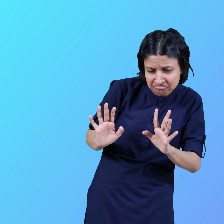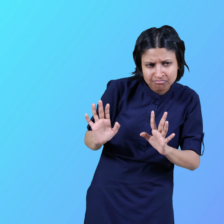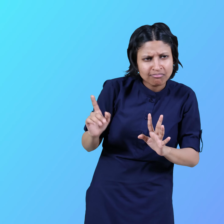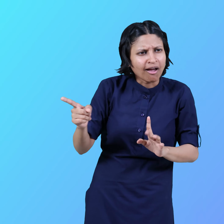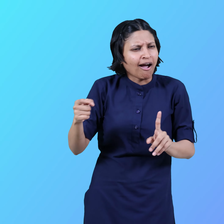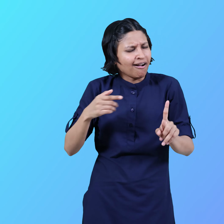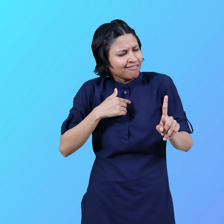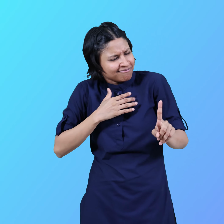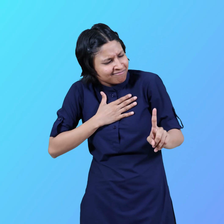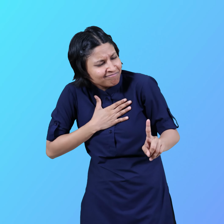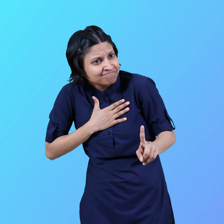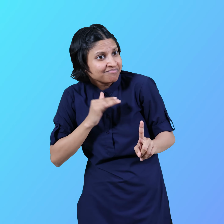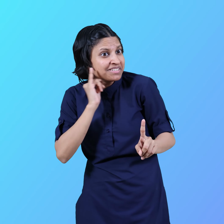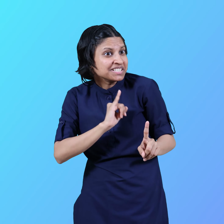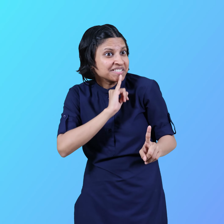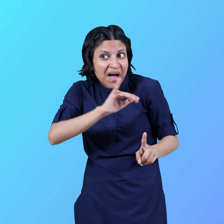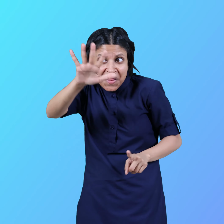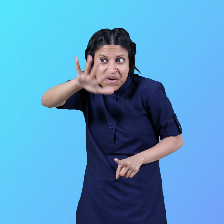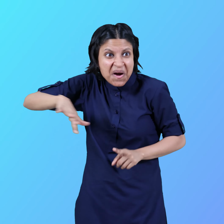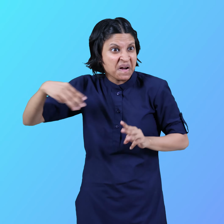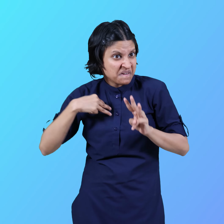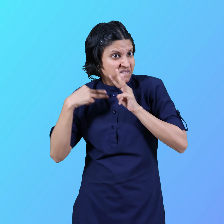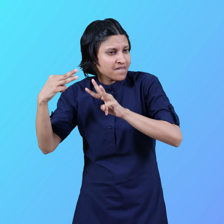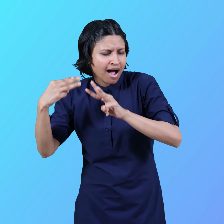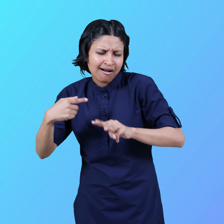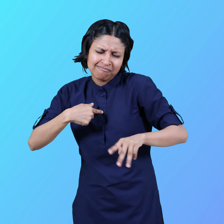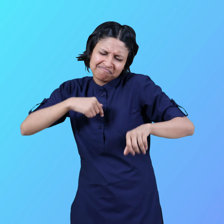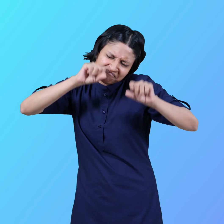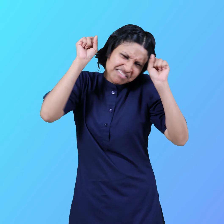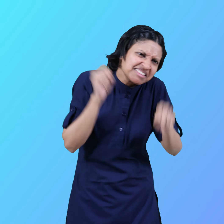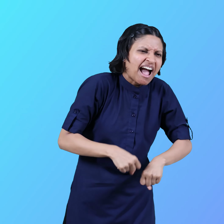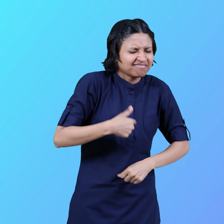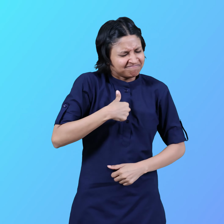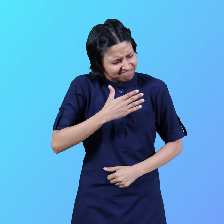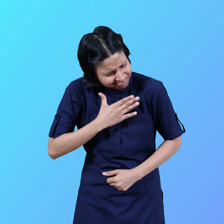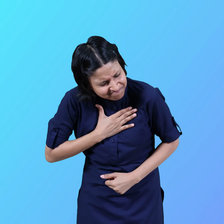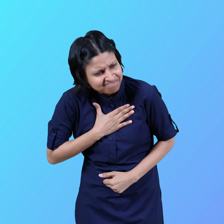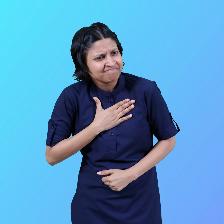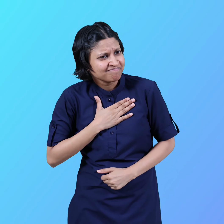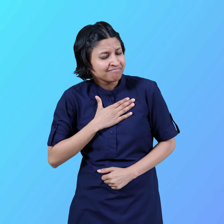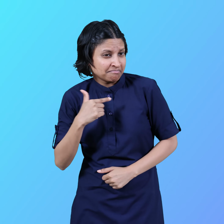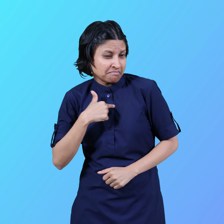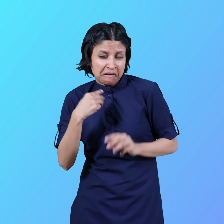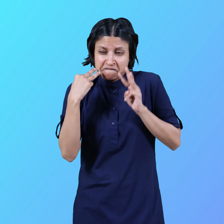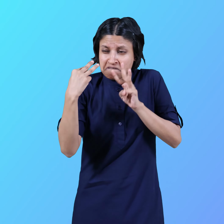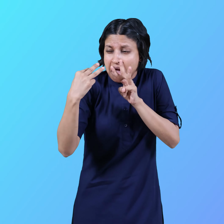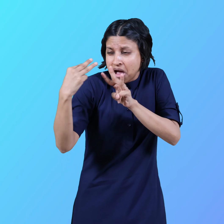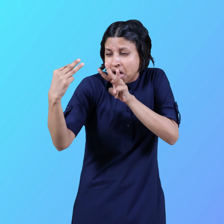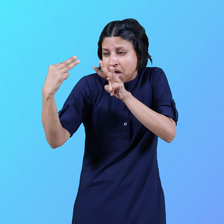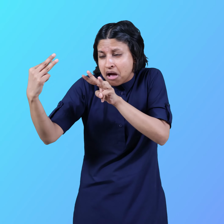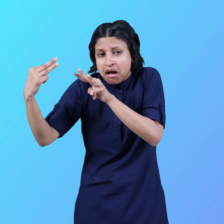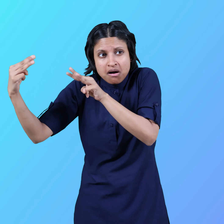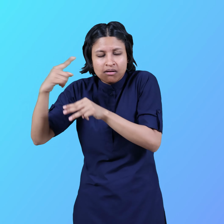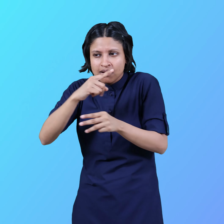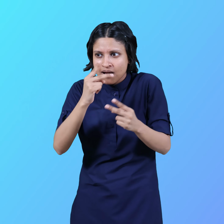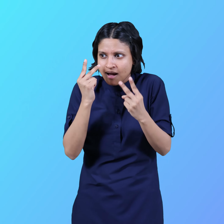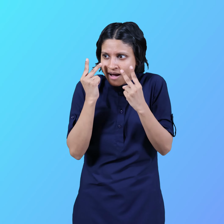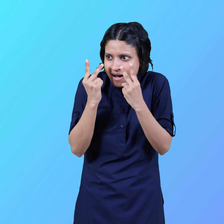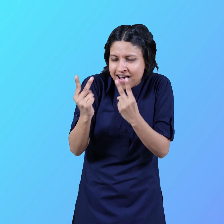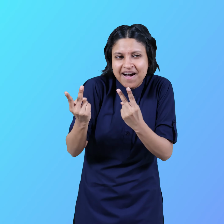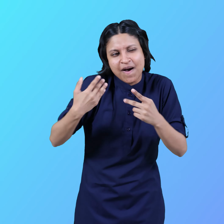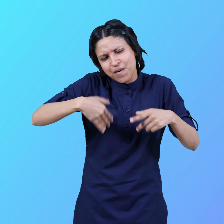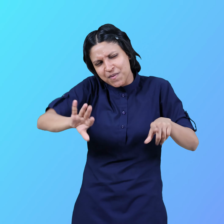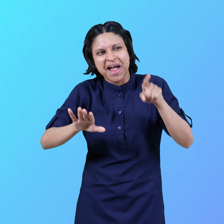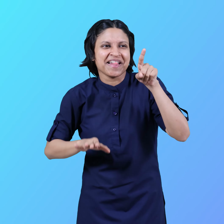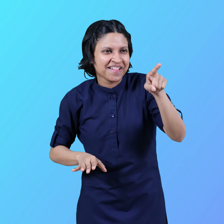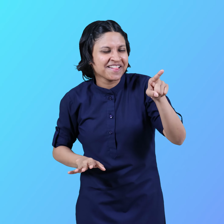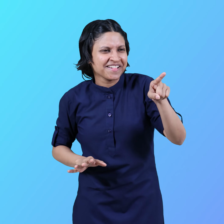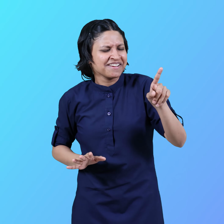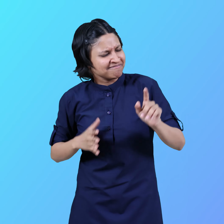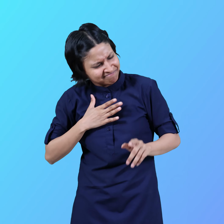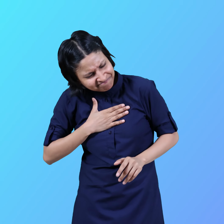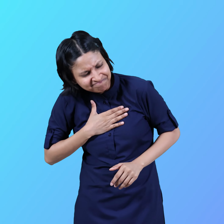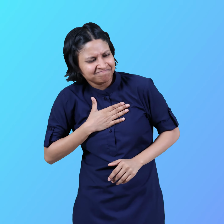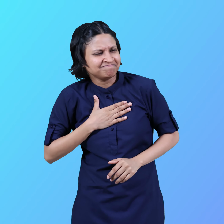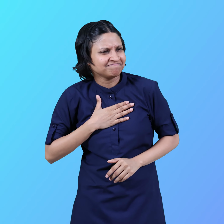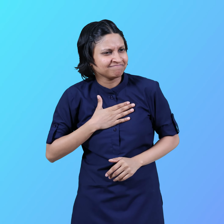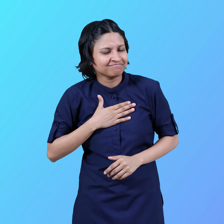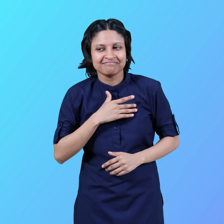David answered, “We will be glad to fight against Israel! Then you will see for yourself what I can do for you.”